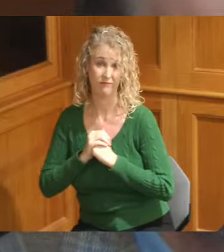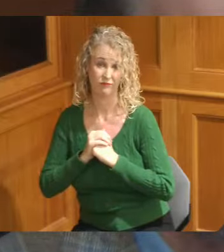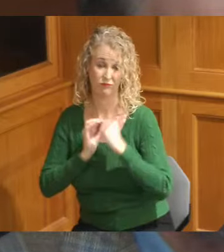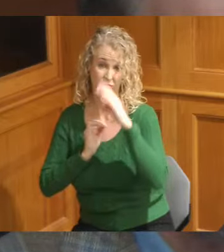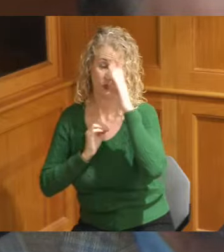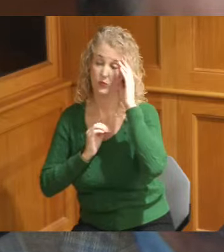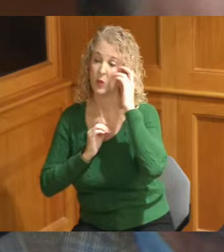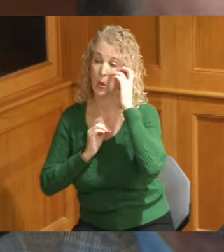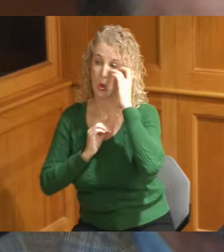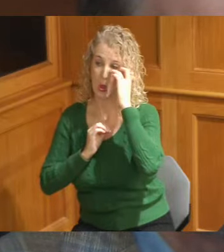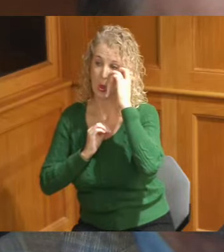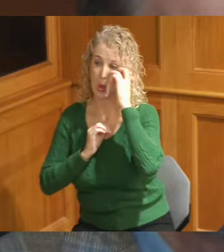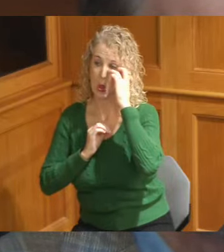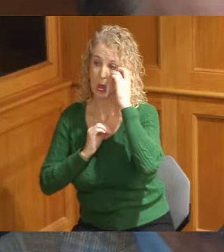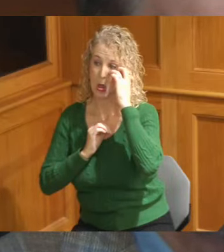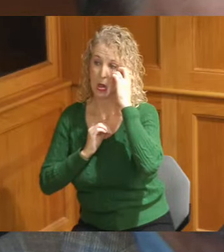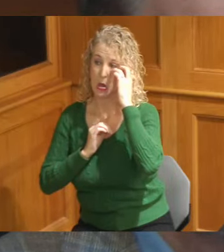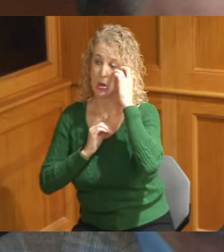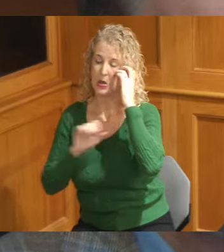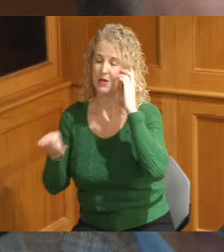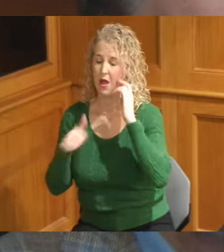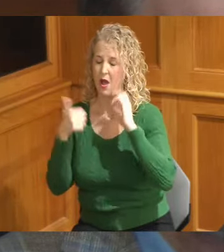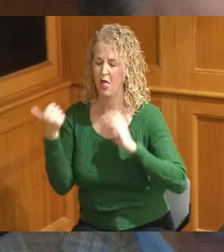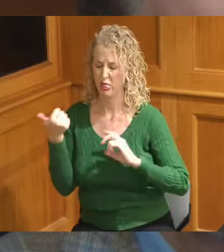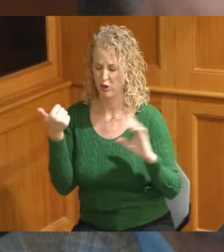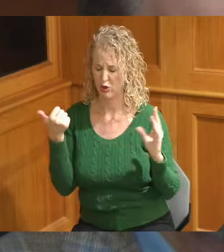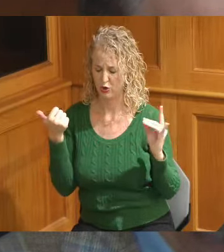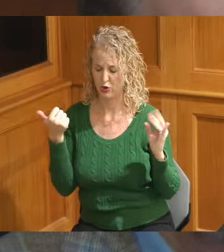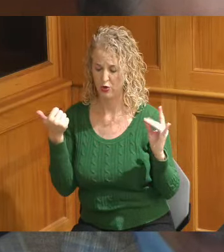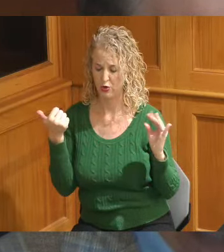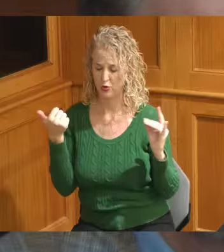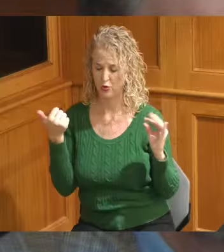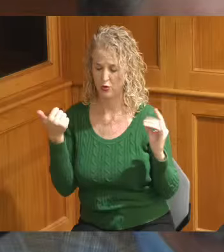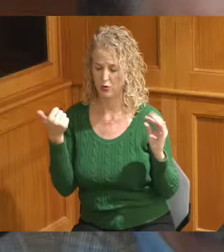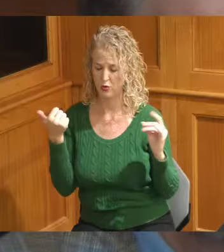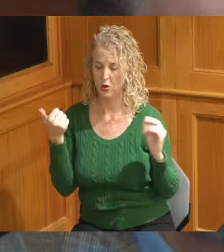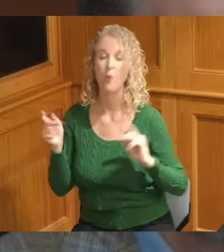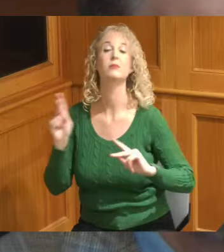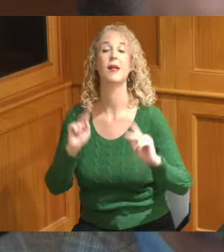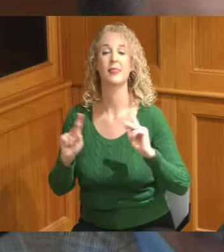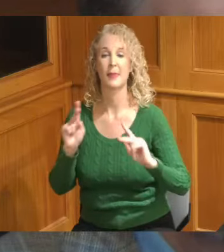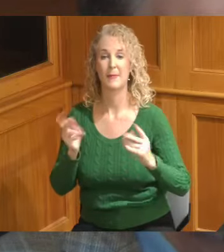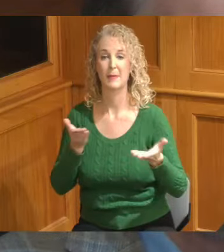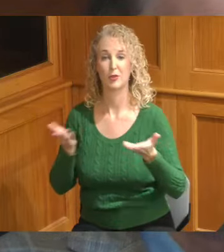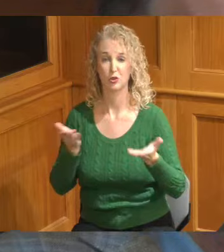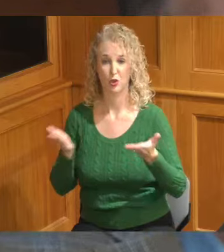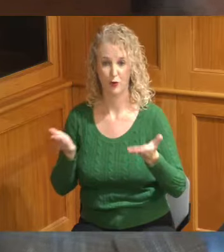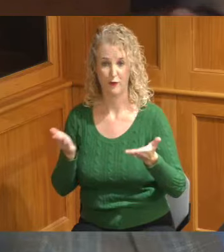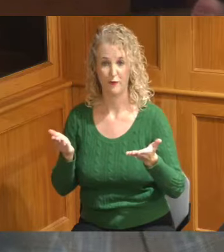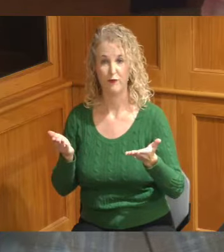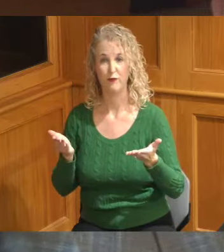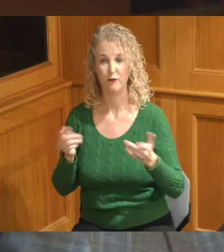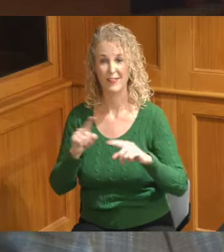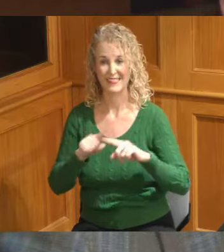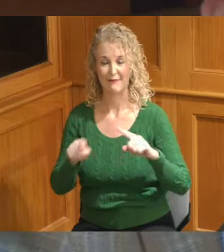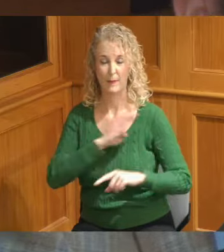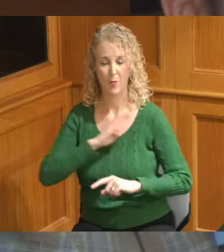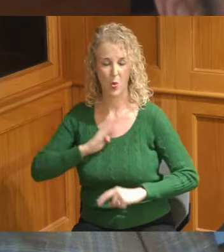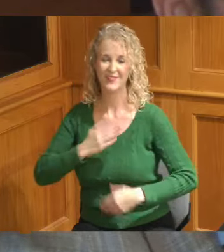that one. the other one, I do want to just thank the people who are serving on these boards. thank